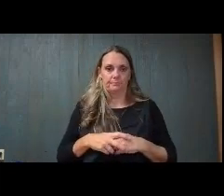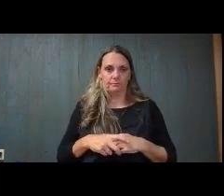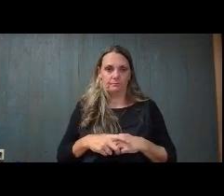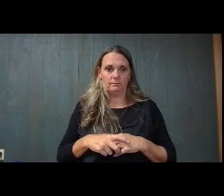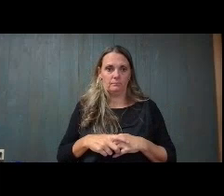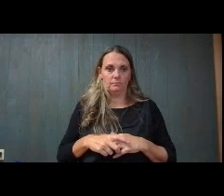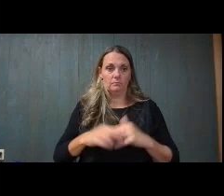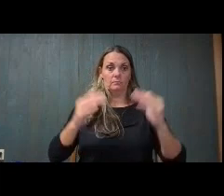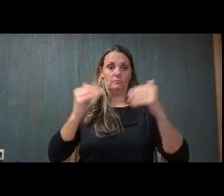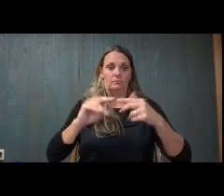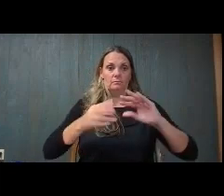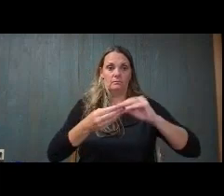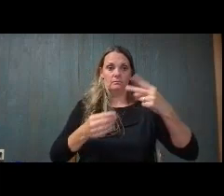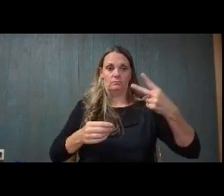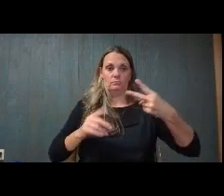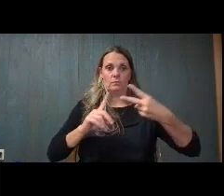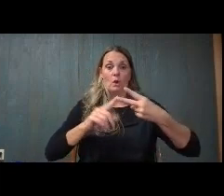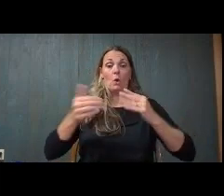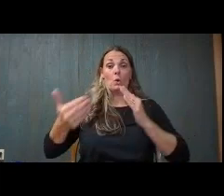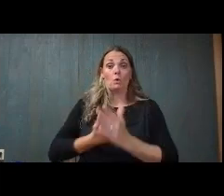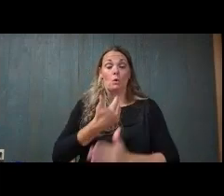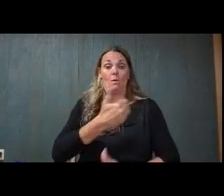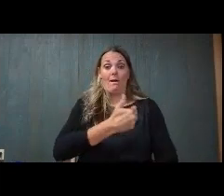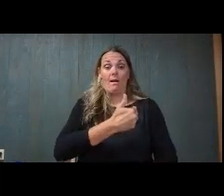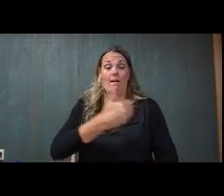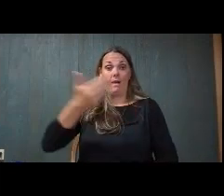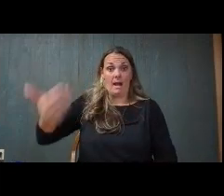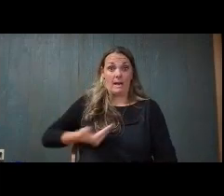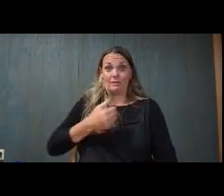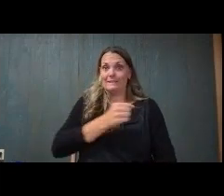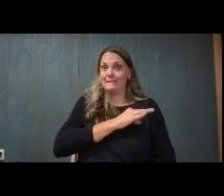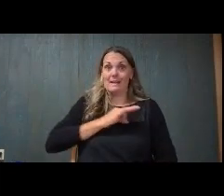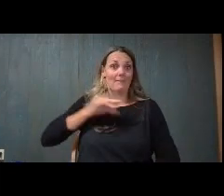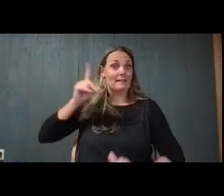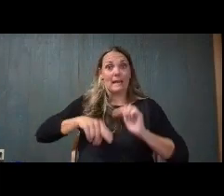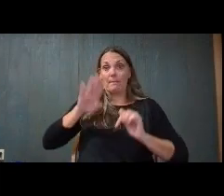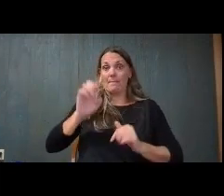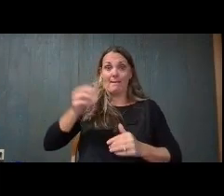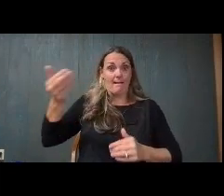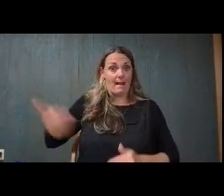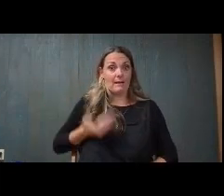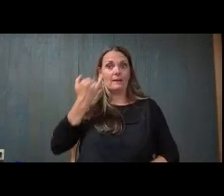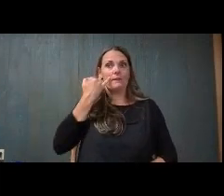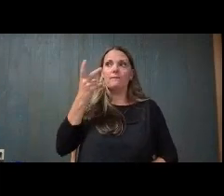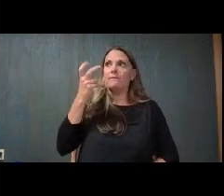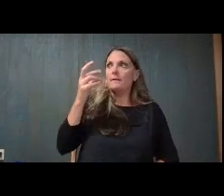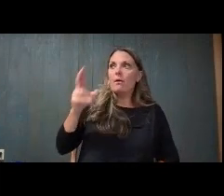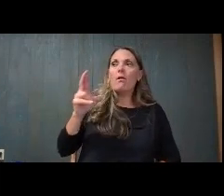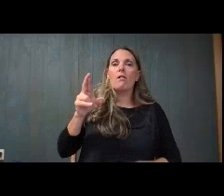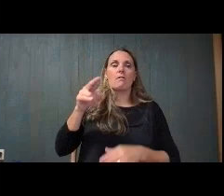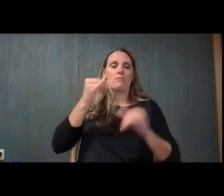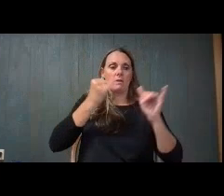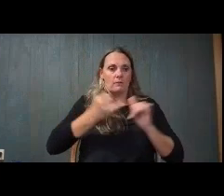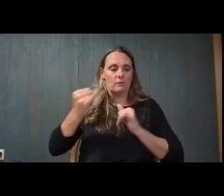Newly hired staff cannot be hired if the population of VR applicants or eligible individuals served across